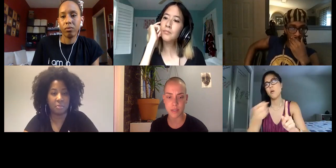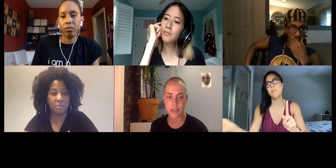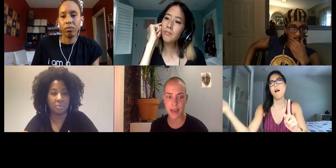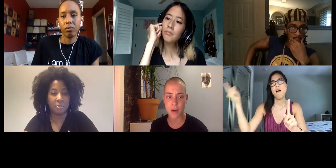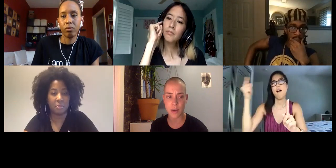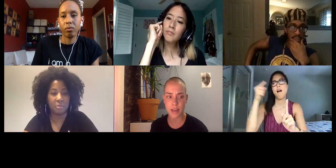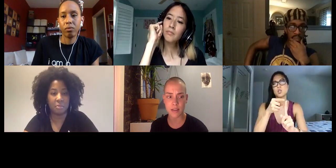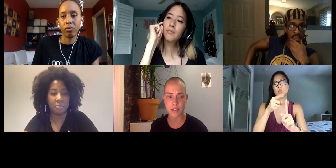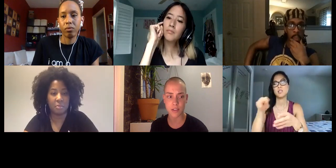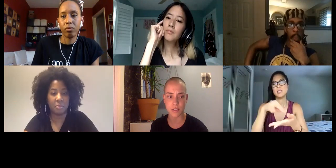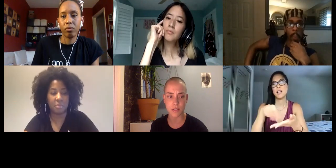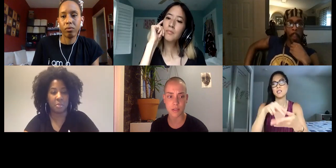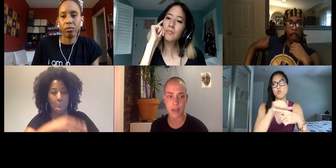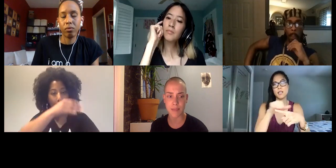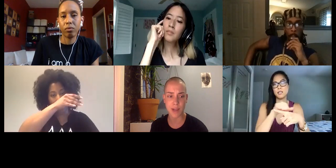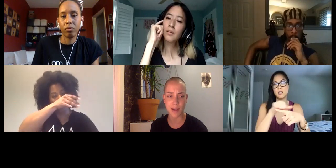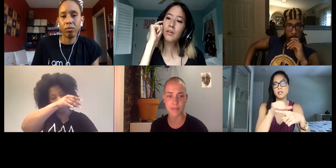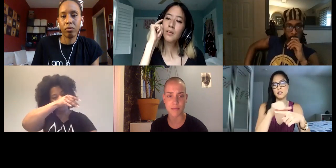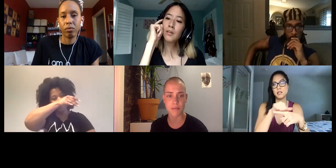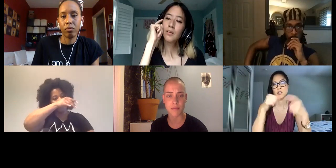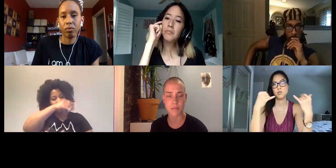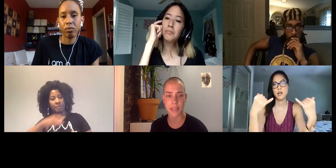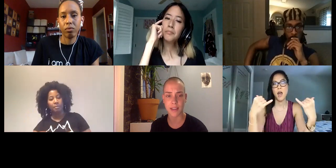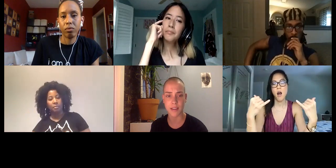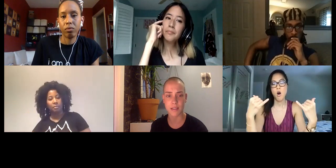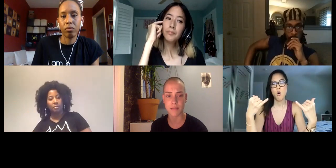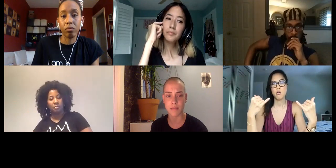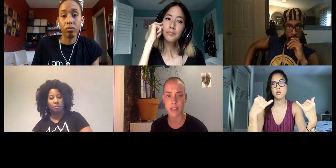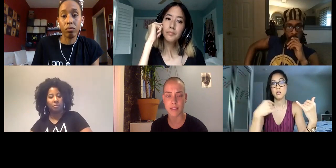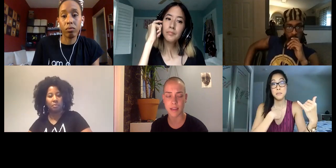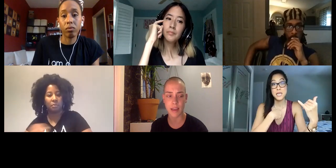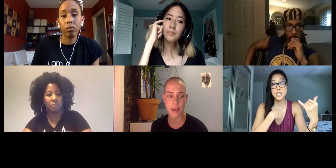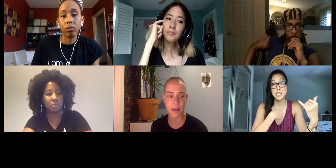right now and I'm not making anything.